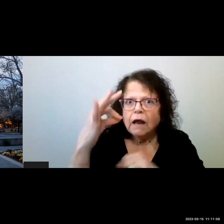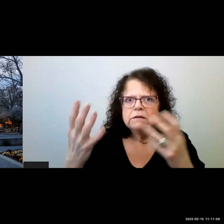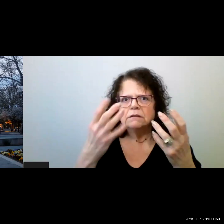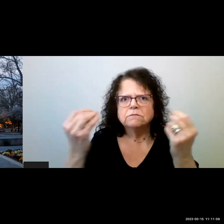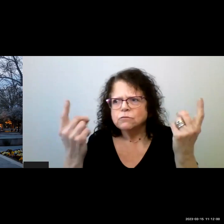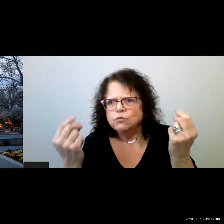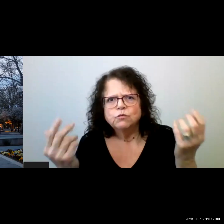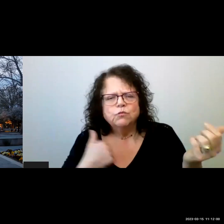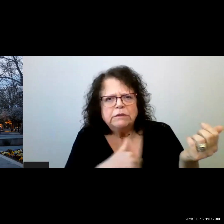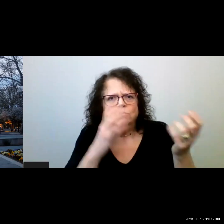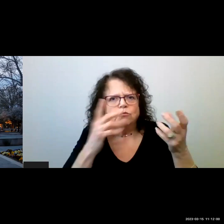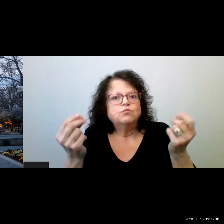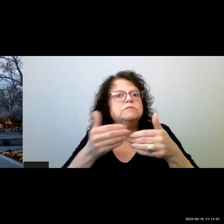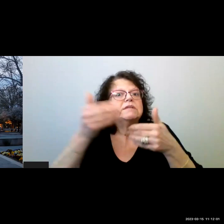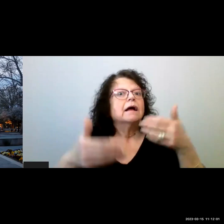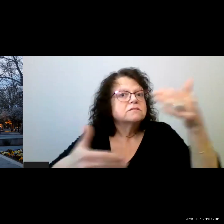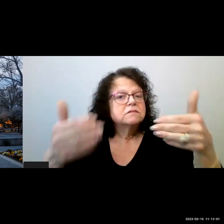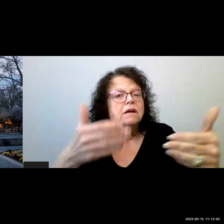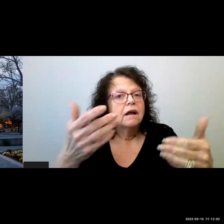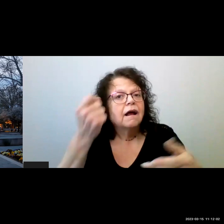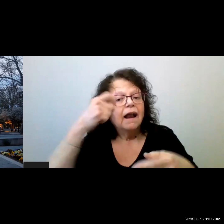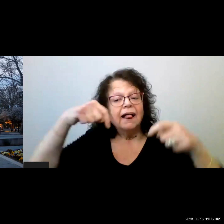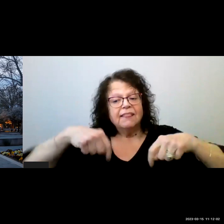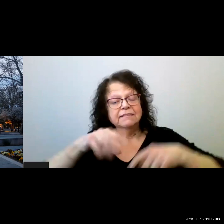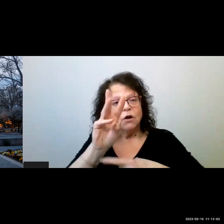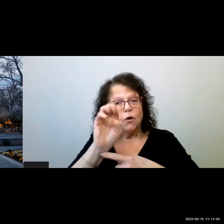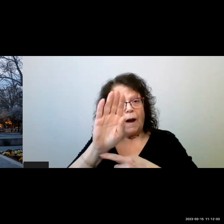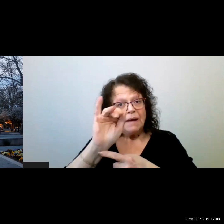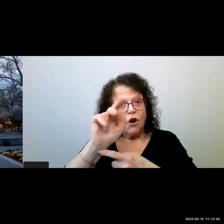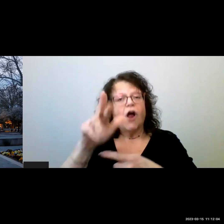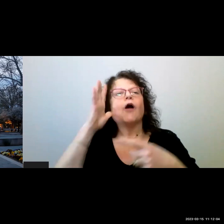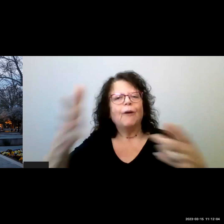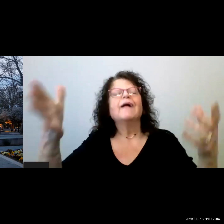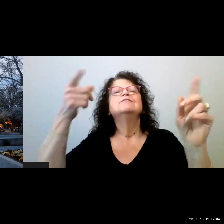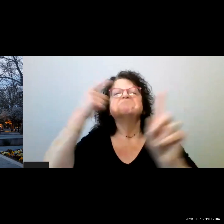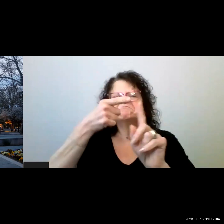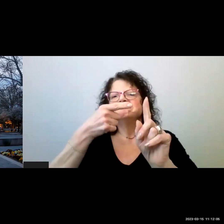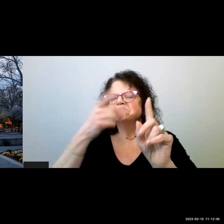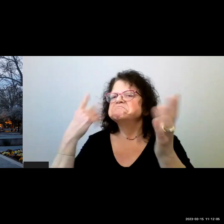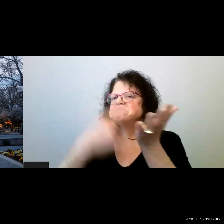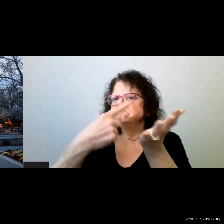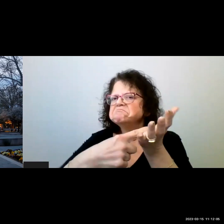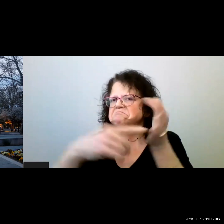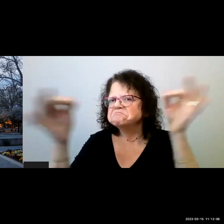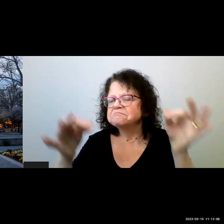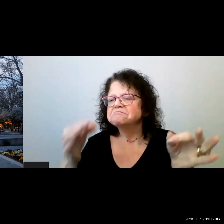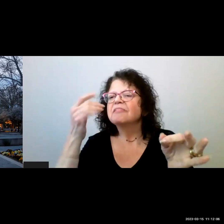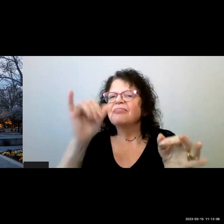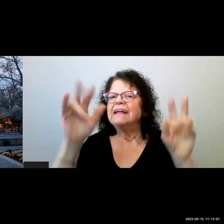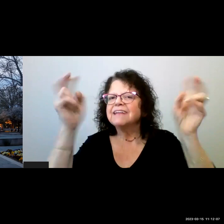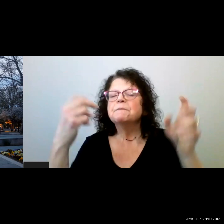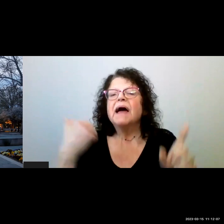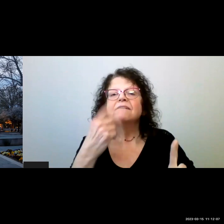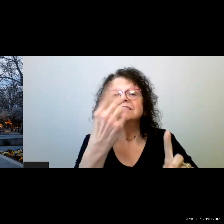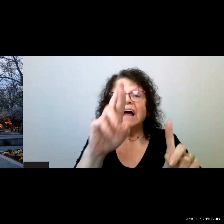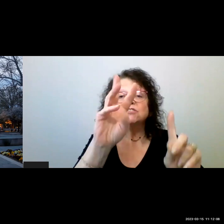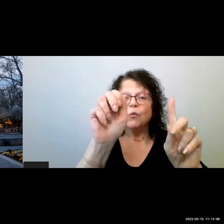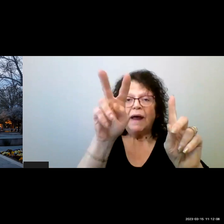Given this, our webinar addresses a timely topic having Dr. Weaver, Chief Medical Officer,